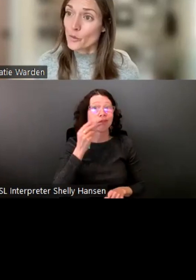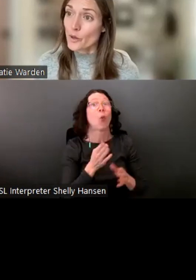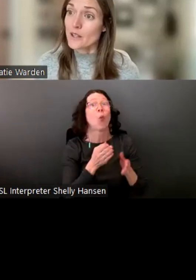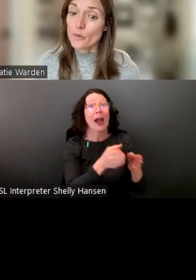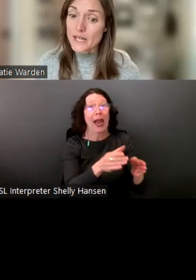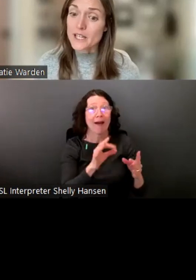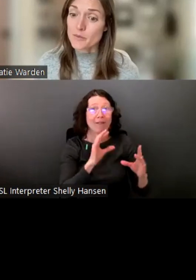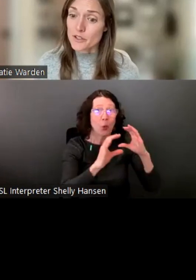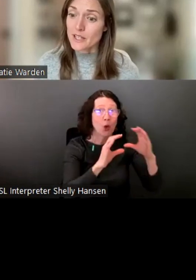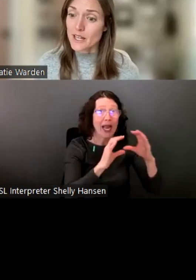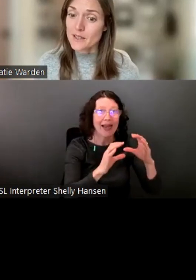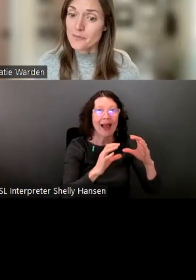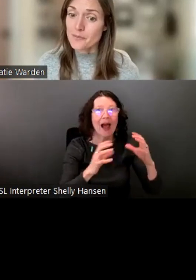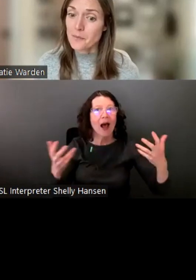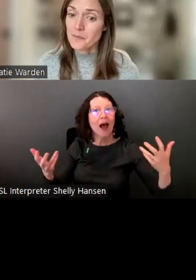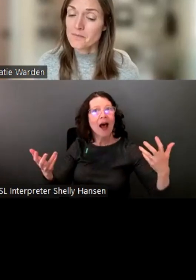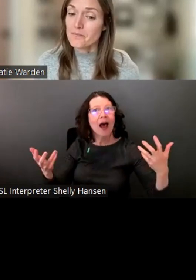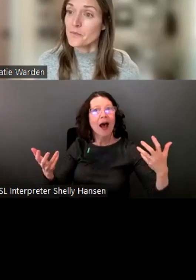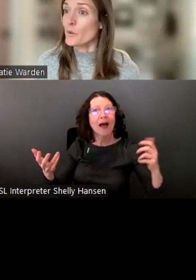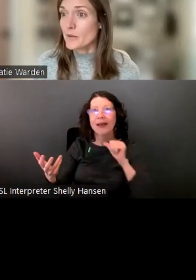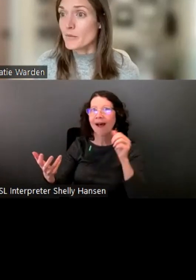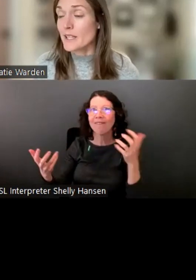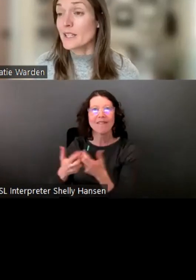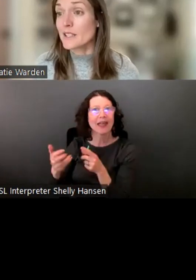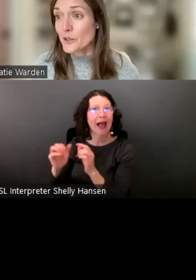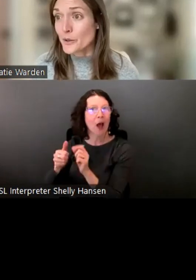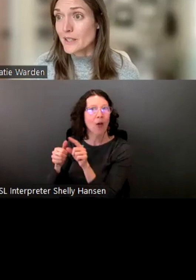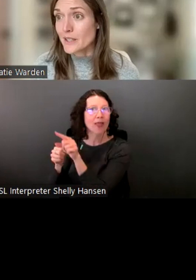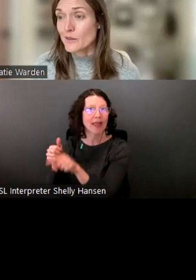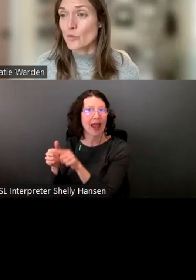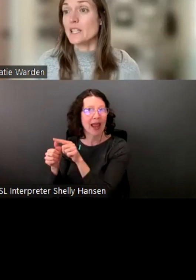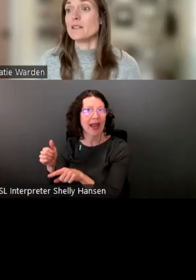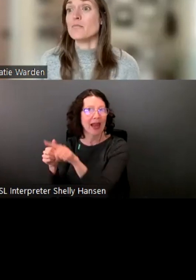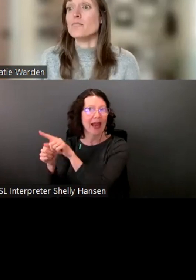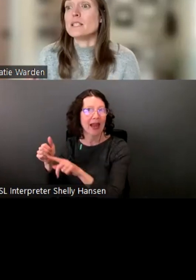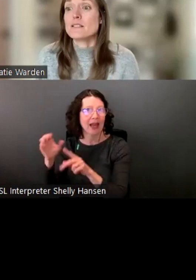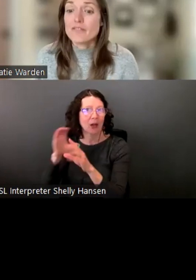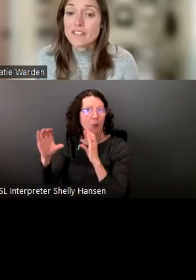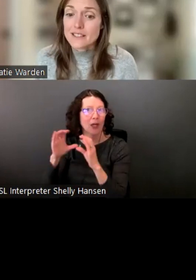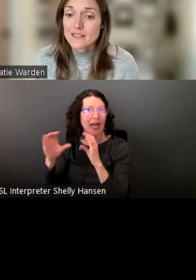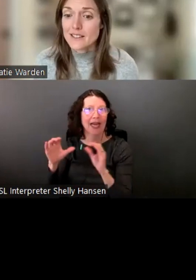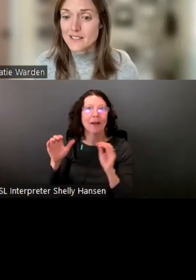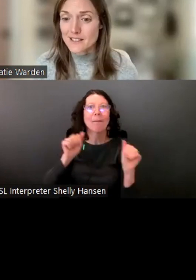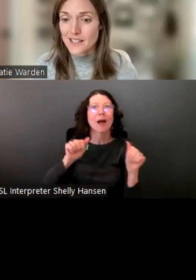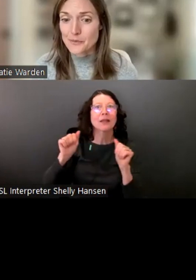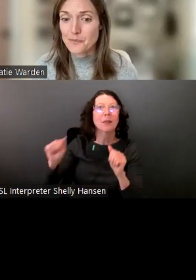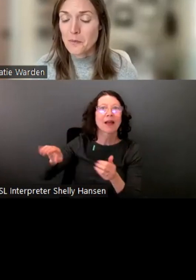the way that we communicate, we can be excluded, we can misfit in a setting.